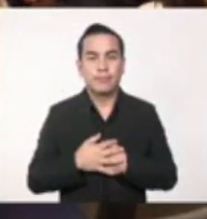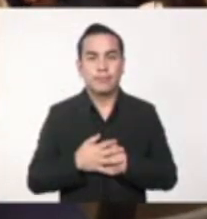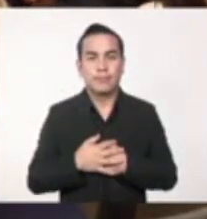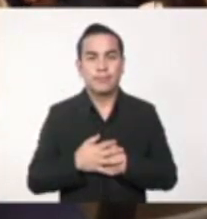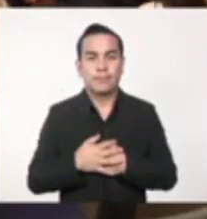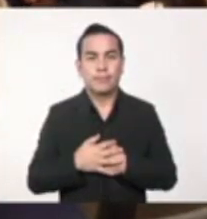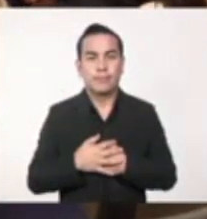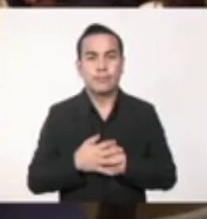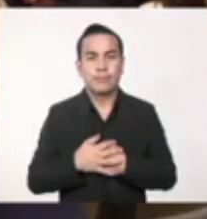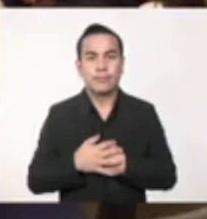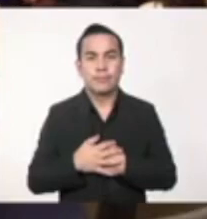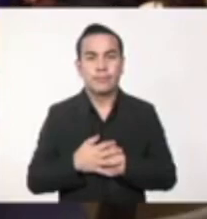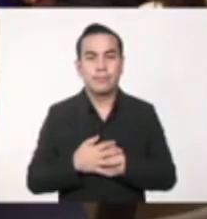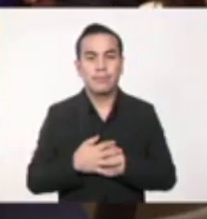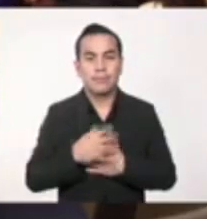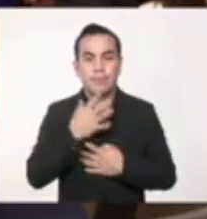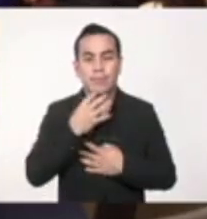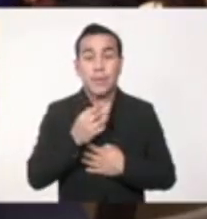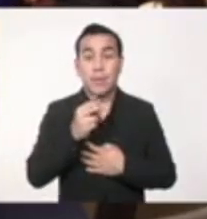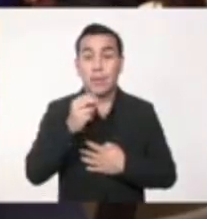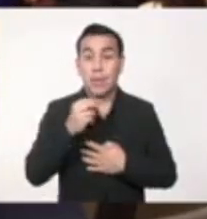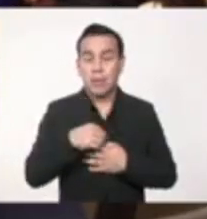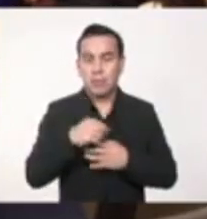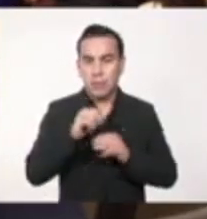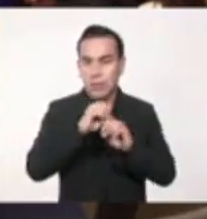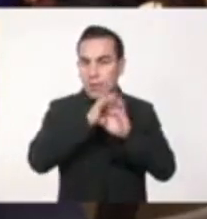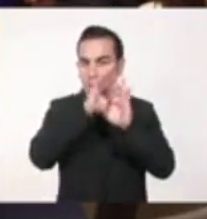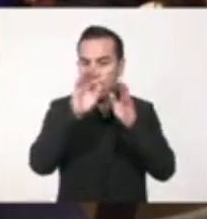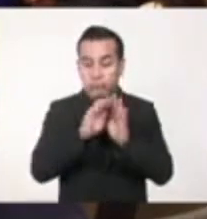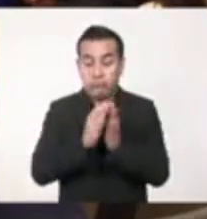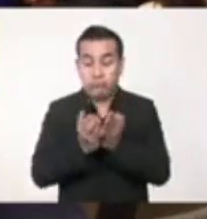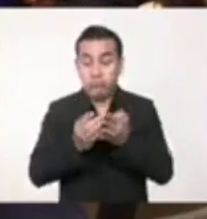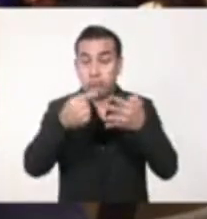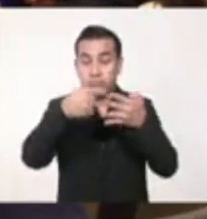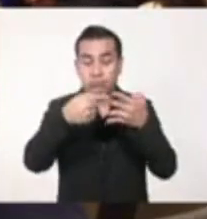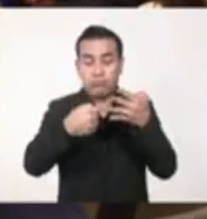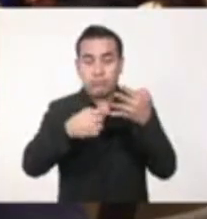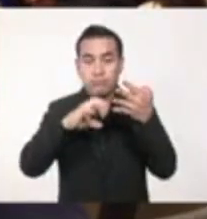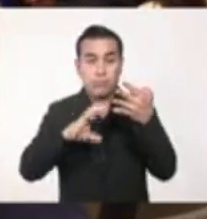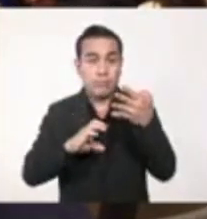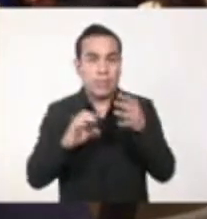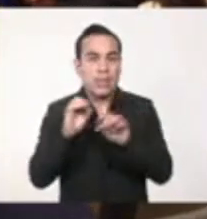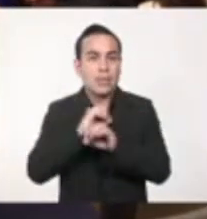And so says the Constitution. Sure, the constitution doesn't